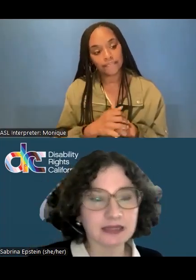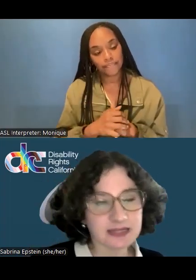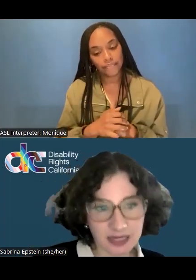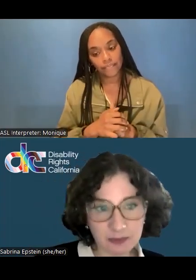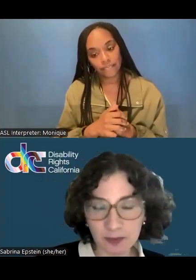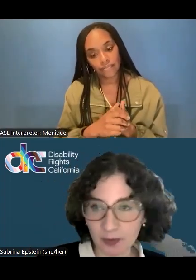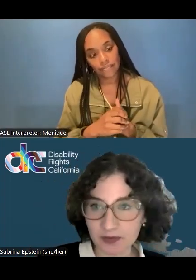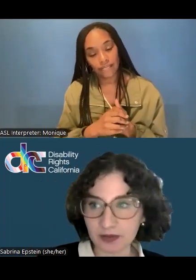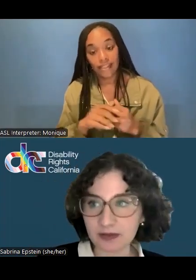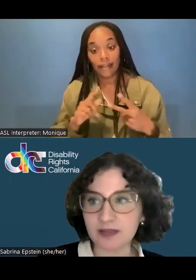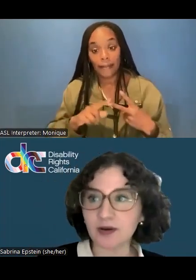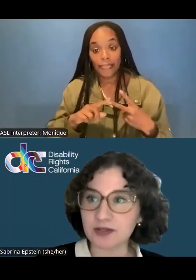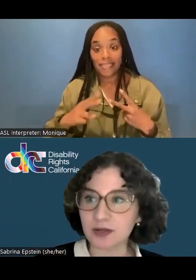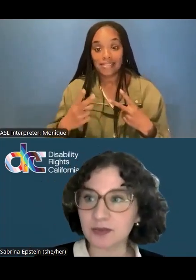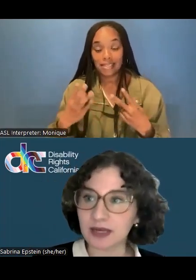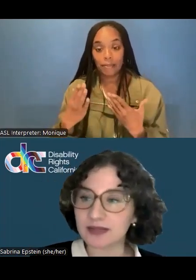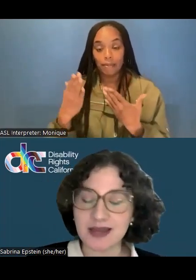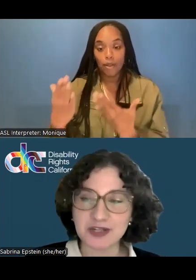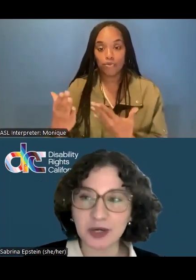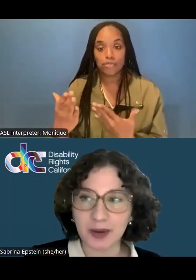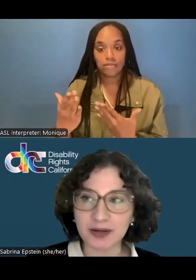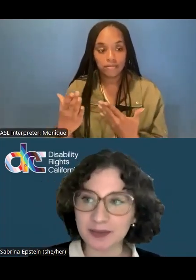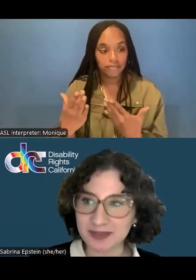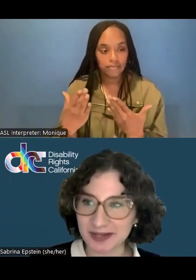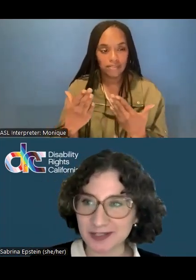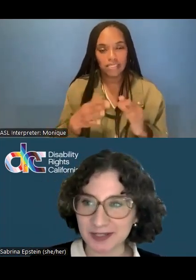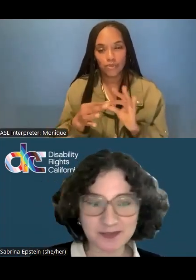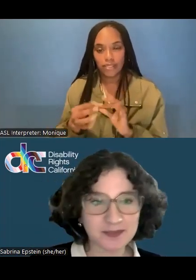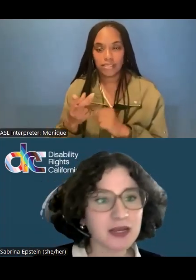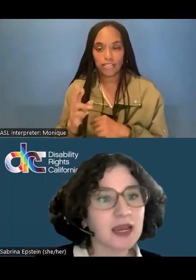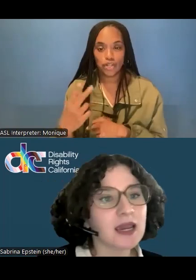The second proposal that's also related to H.R. 1 implementation